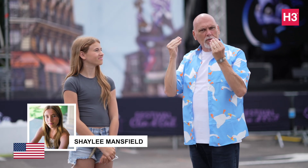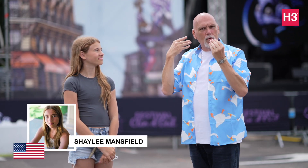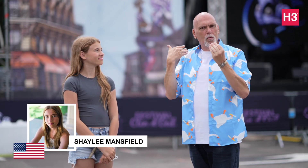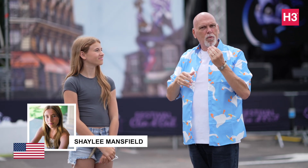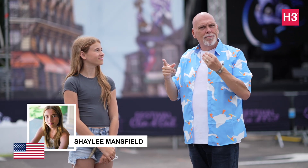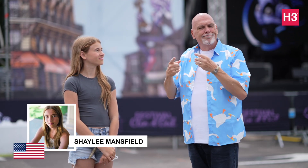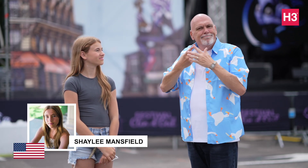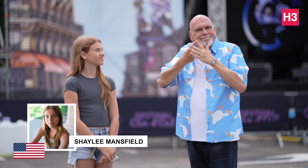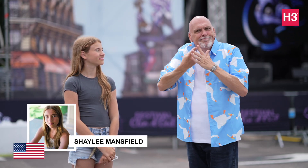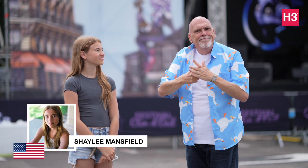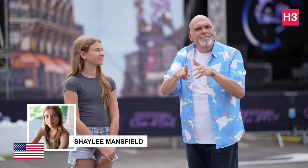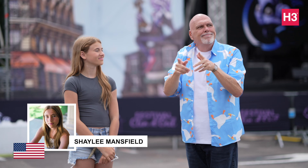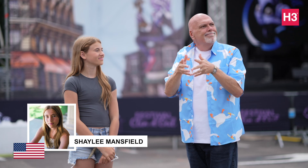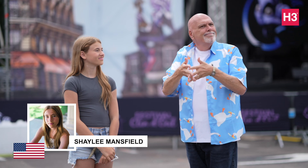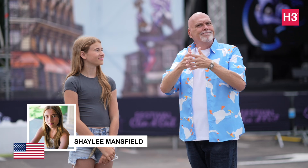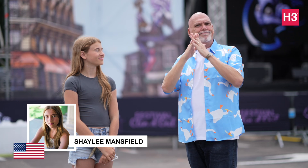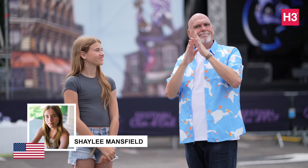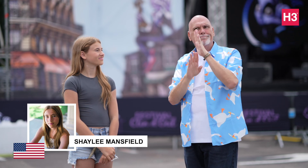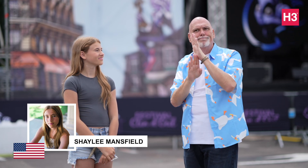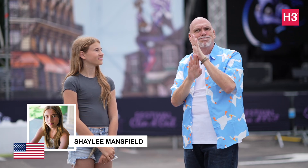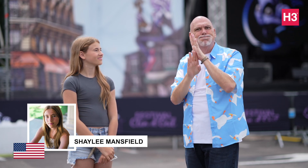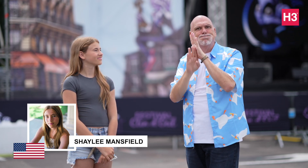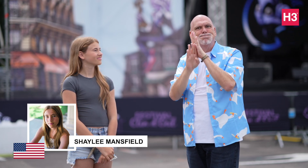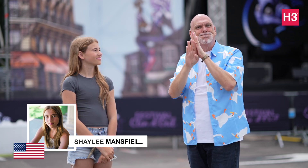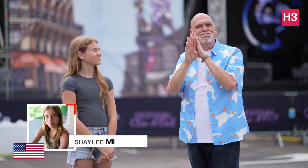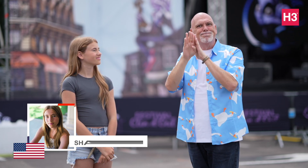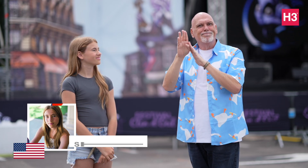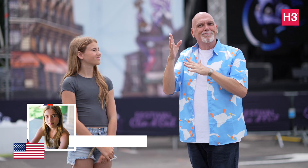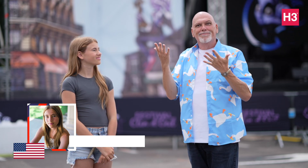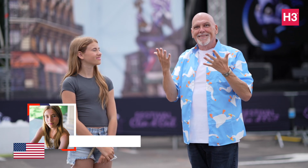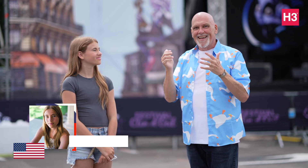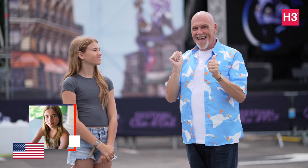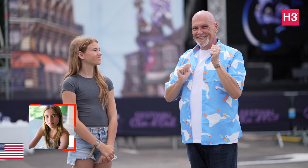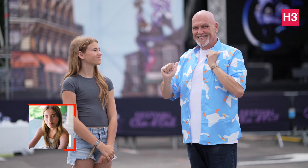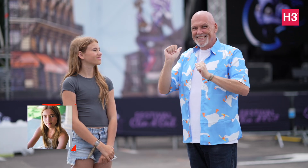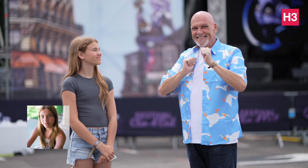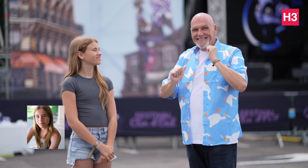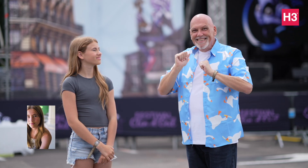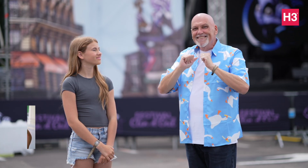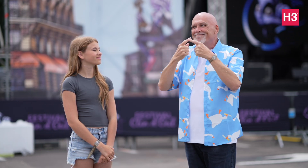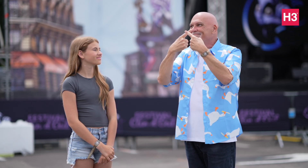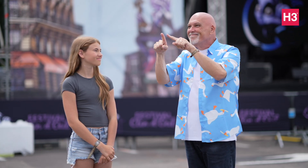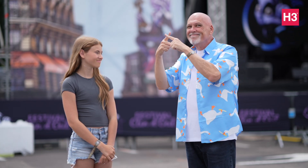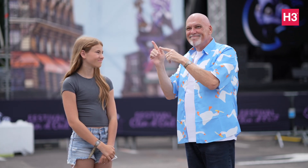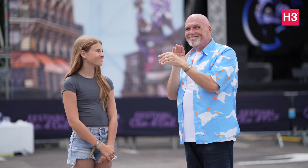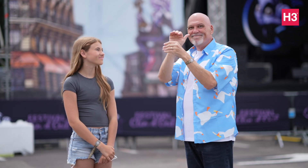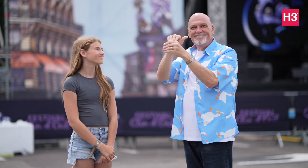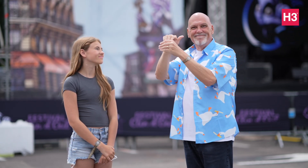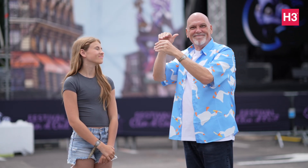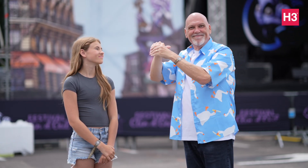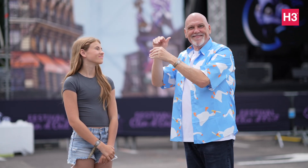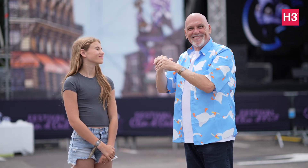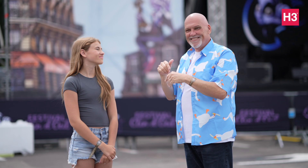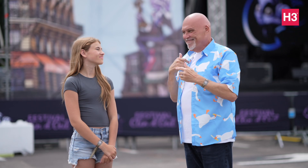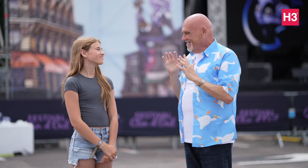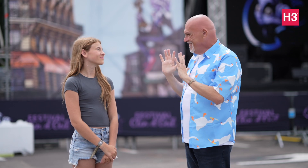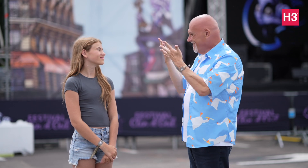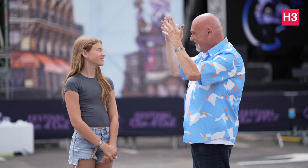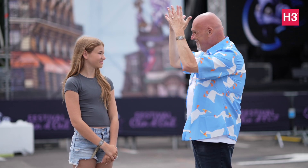She’s a talented young actress with a bright future ahead!